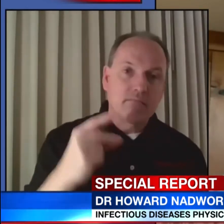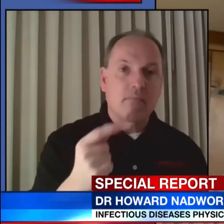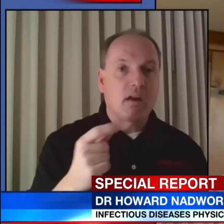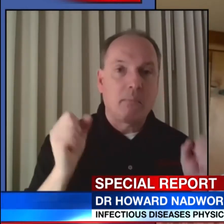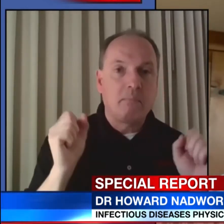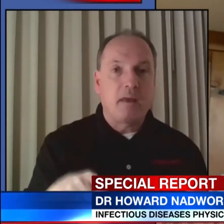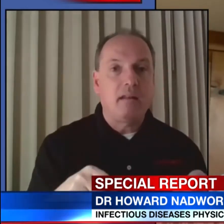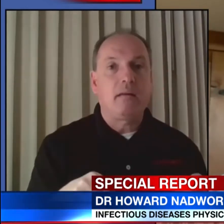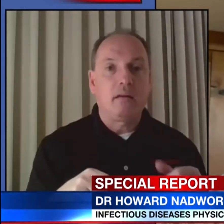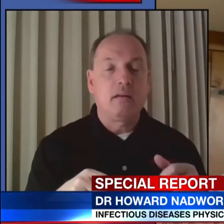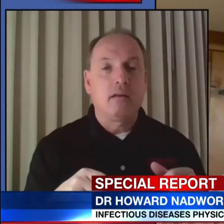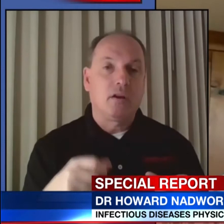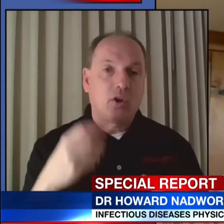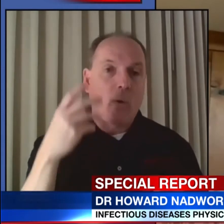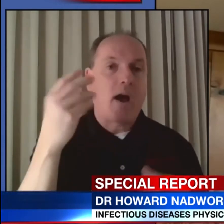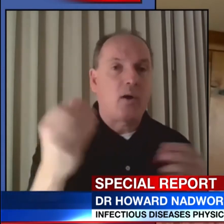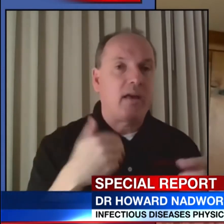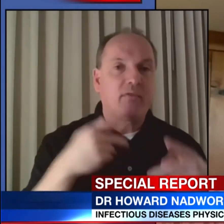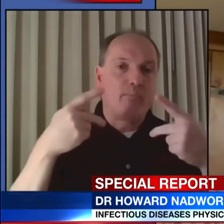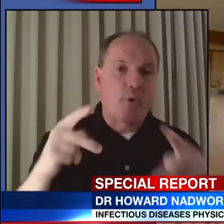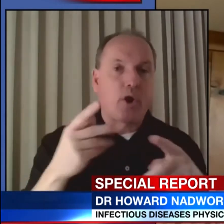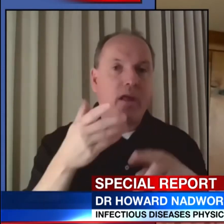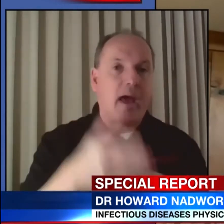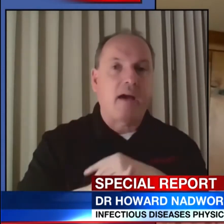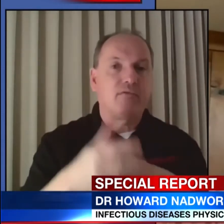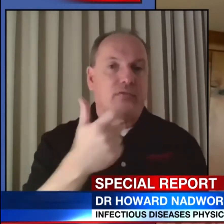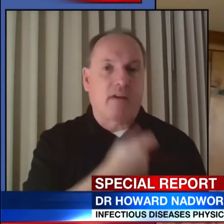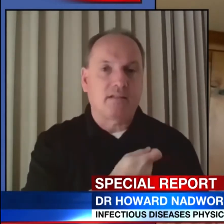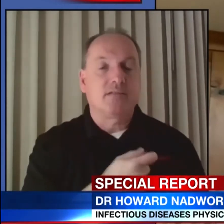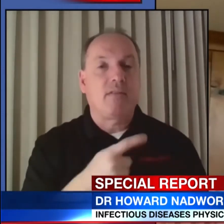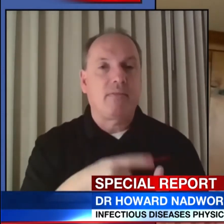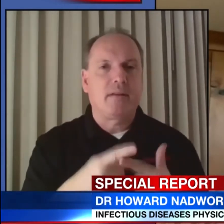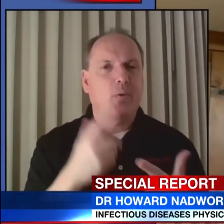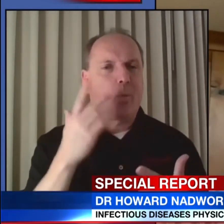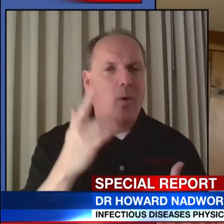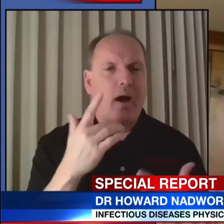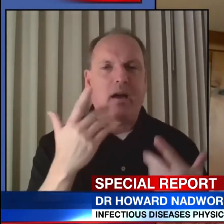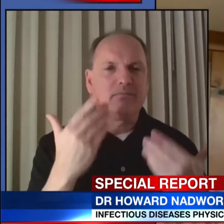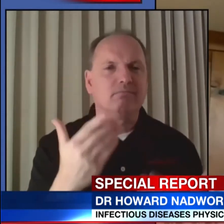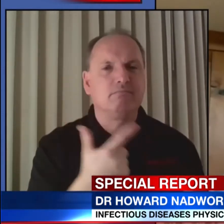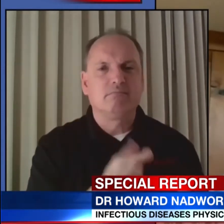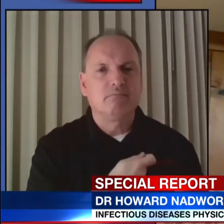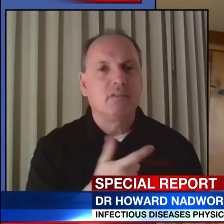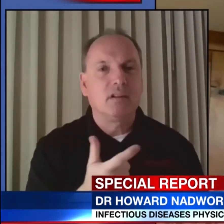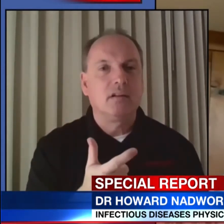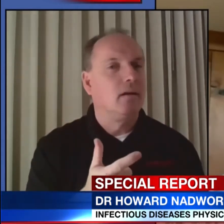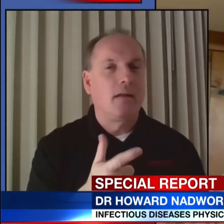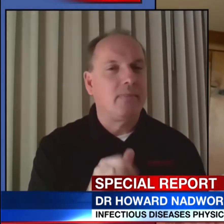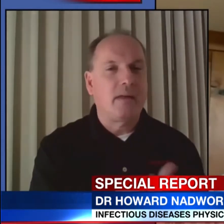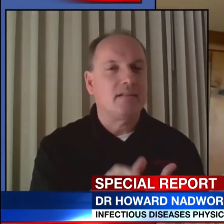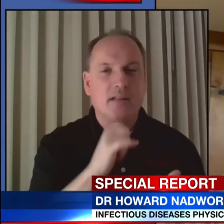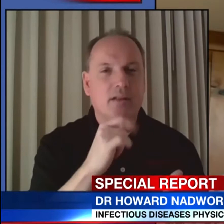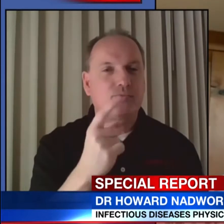COME. IT IS THE WRONG MESSAGE TO SAY WELL, IF YOU NOT IMMEDIATELY ABLE TO HAVE A